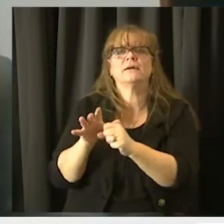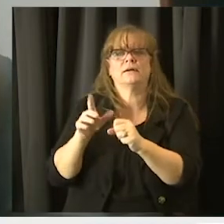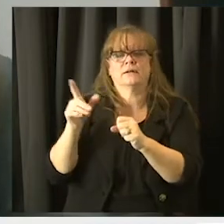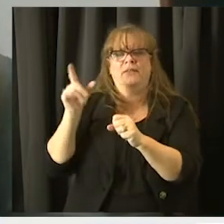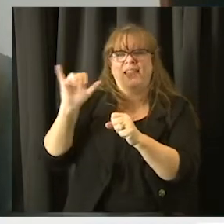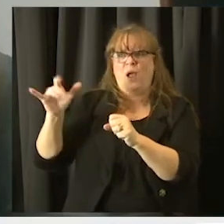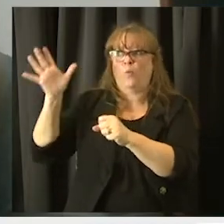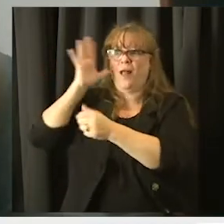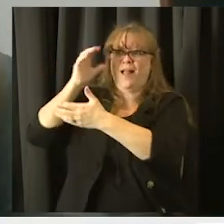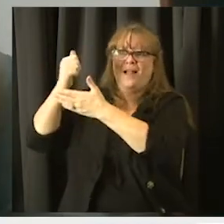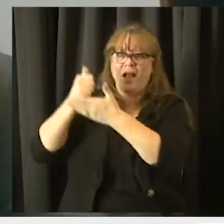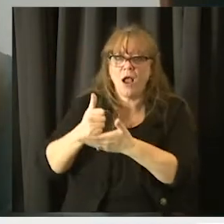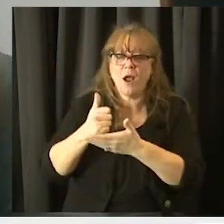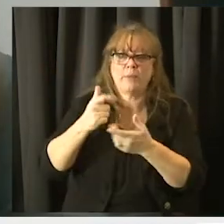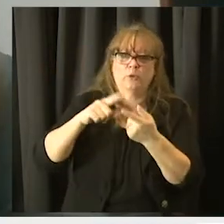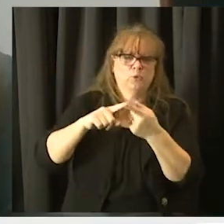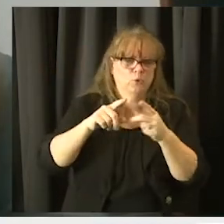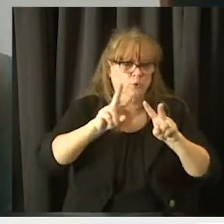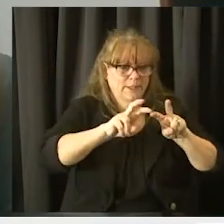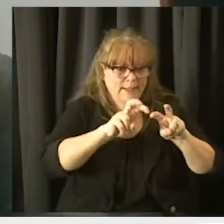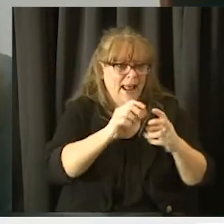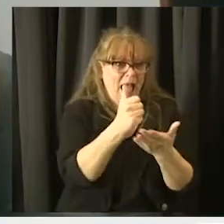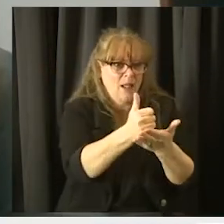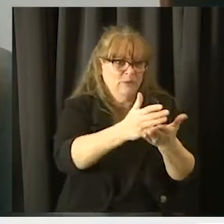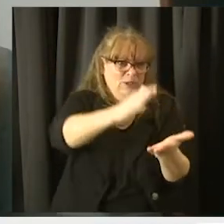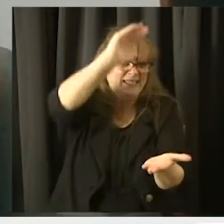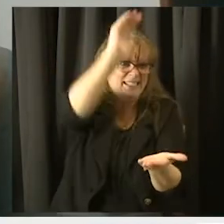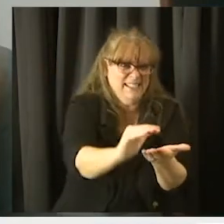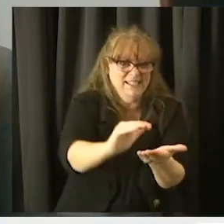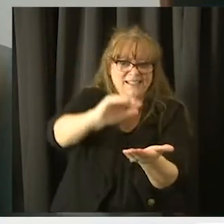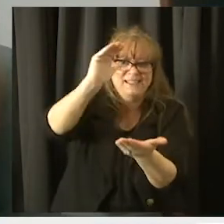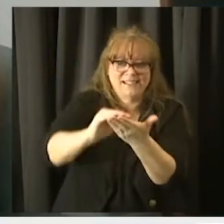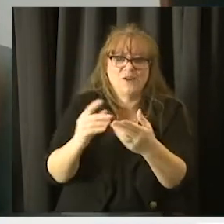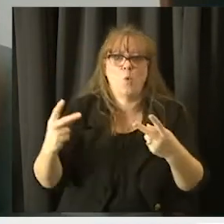trevante and i also want to just acknowledge your work at the state lab last i checked you're in the